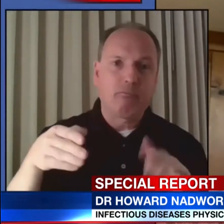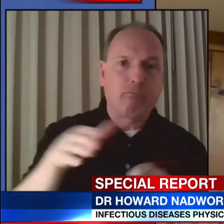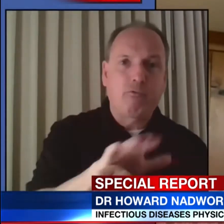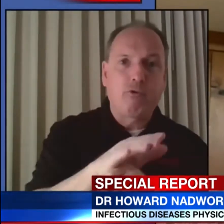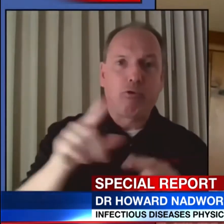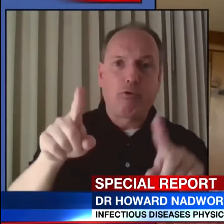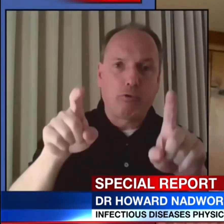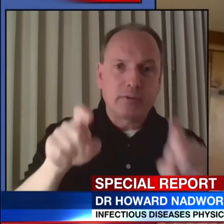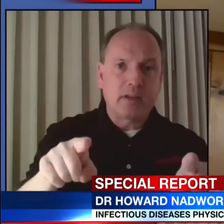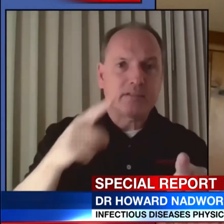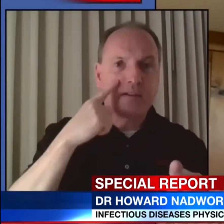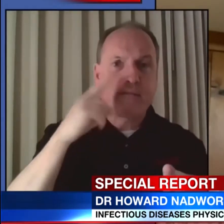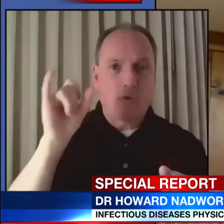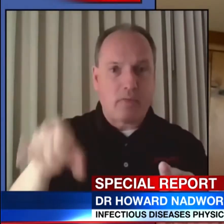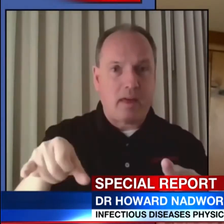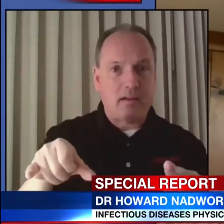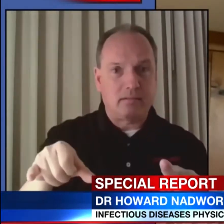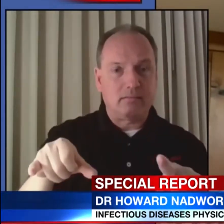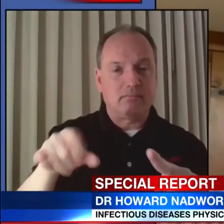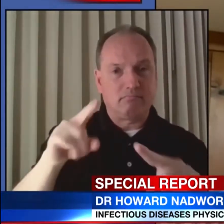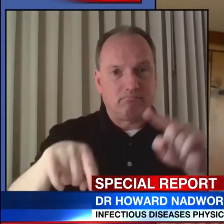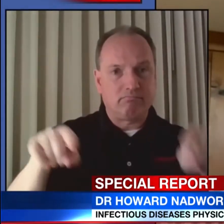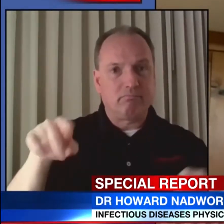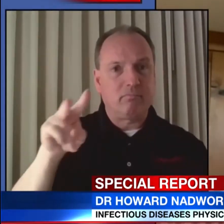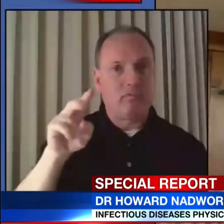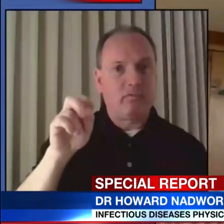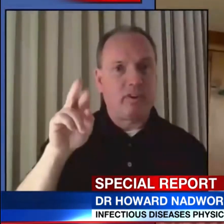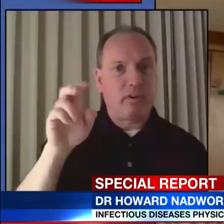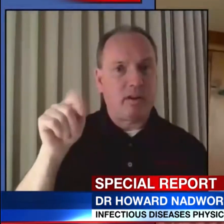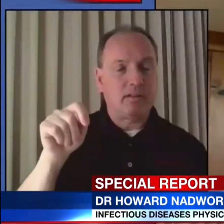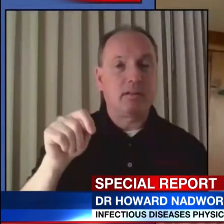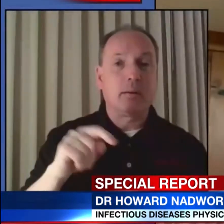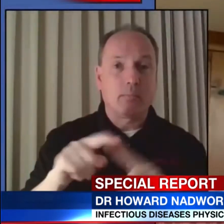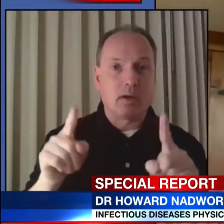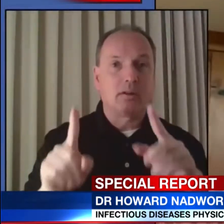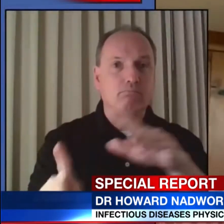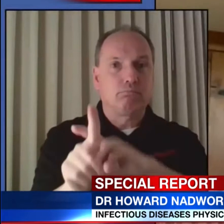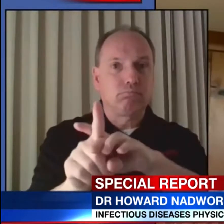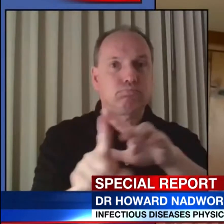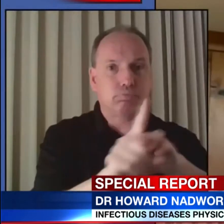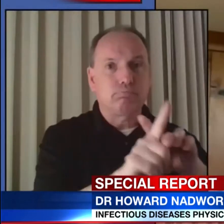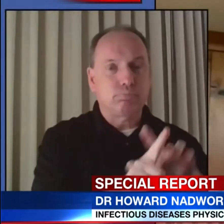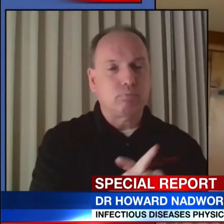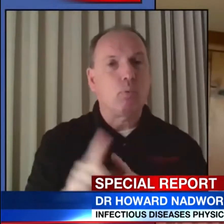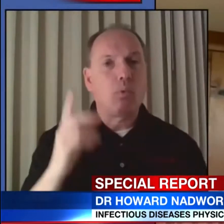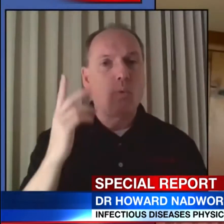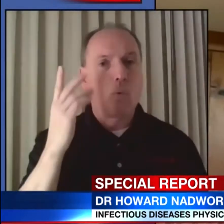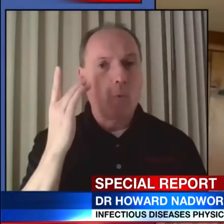PARTS OF OF THE COUNTRY, AND WE ARE NOT DOING EXTENSIVE TESTING FOR THIS, IT KEEPS TURNING UP IN MANY DIFFERENT